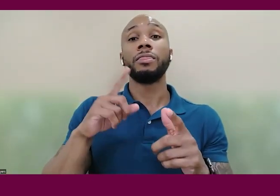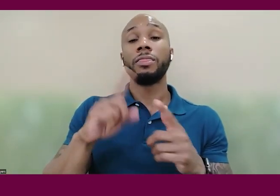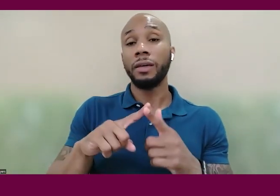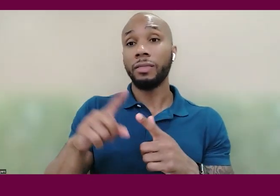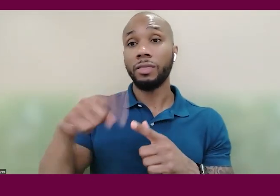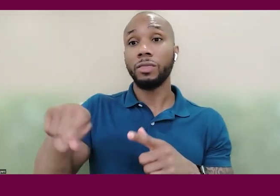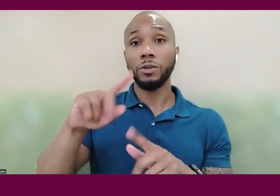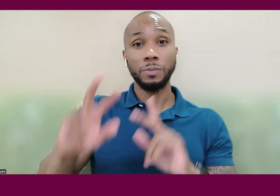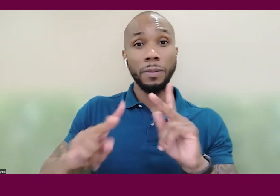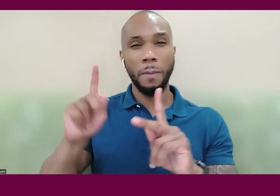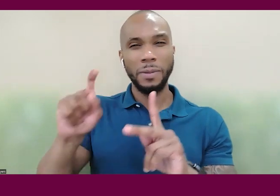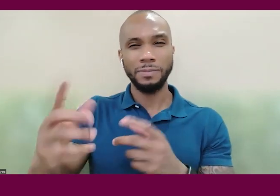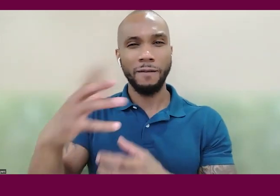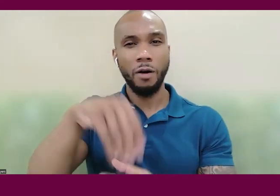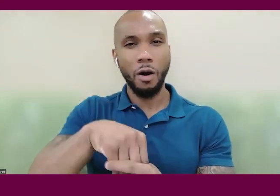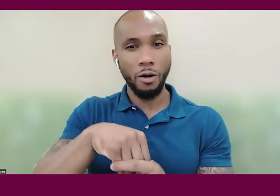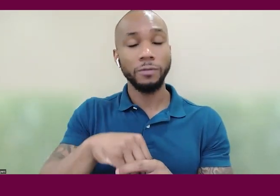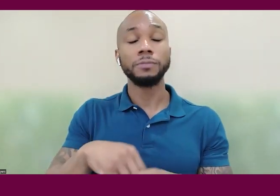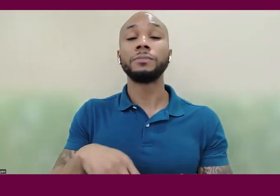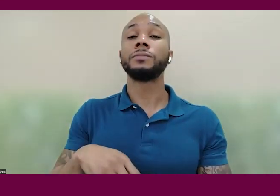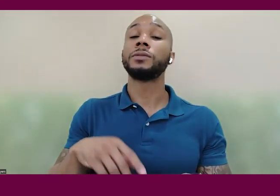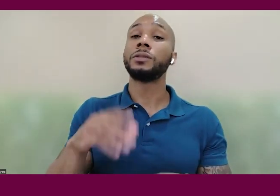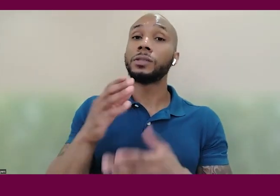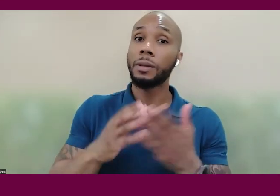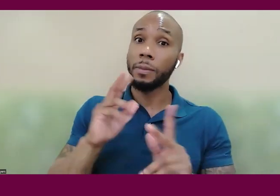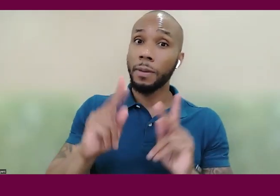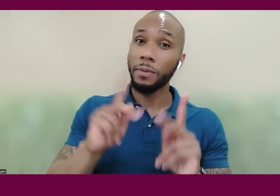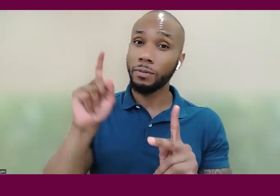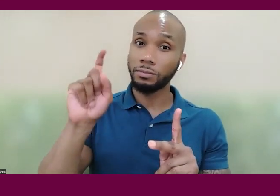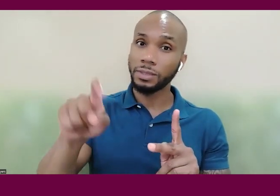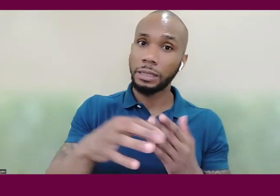the people that have to be involved. Those are some of the people that have to lead it.